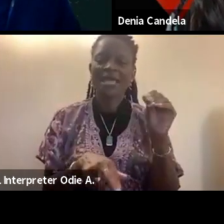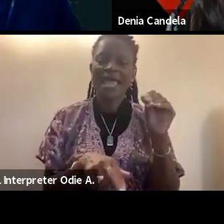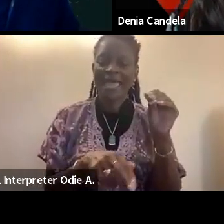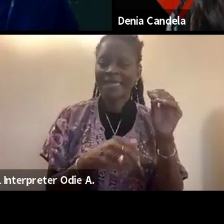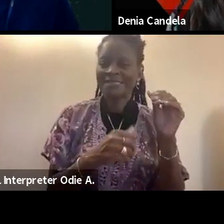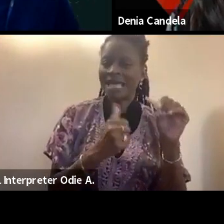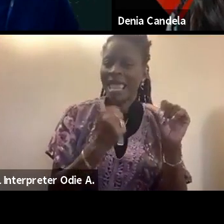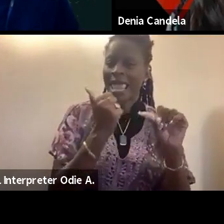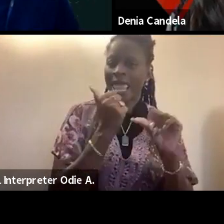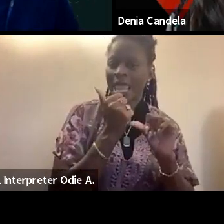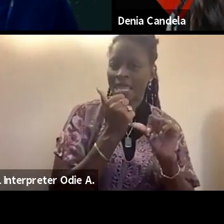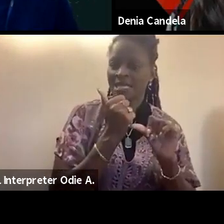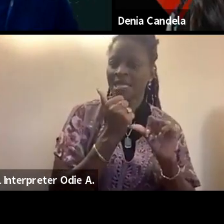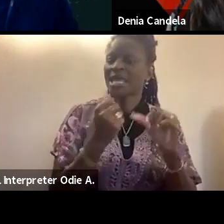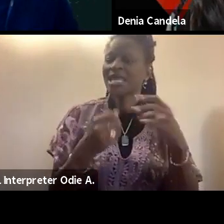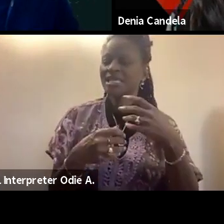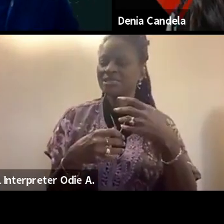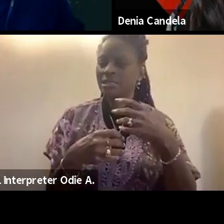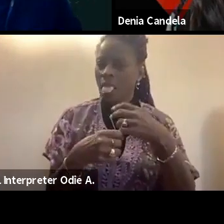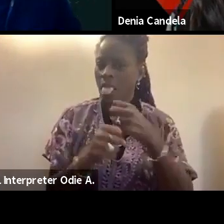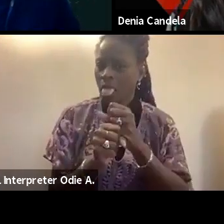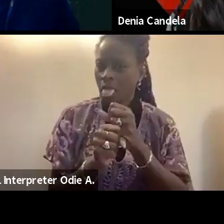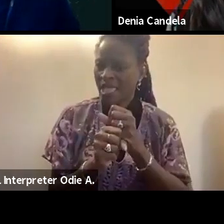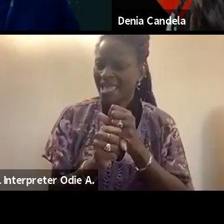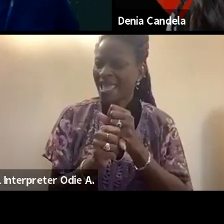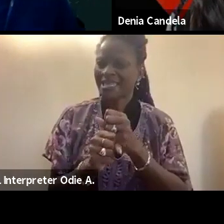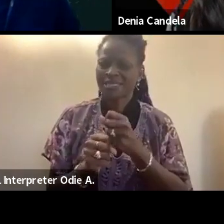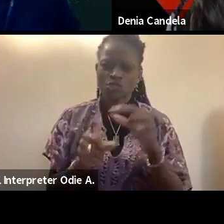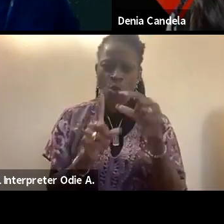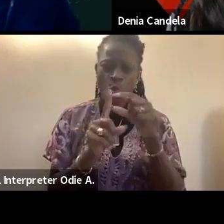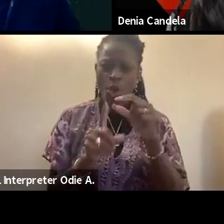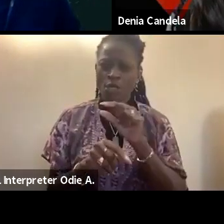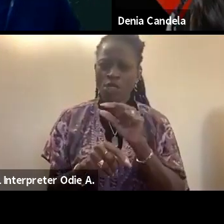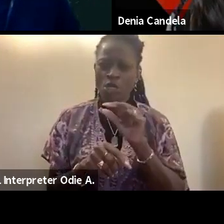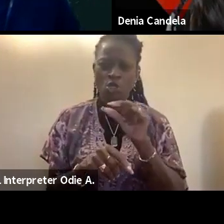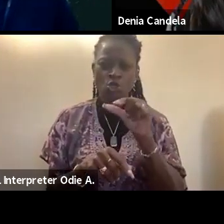access to not only resources, education and awareness as it relates to in this